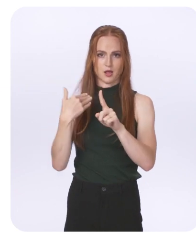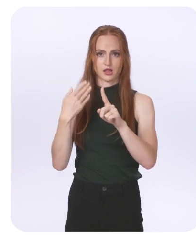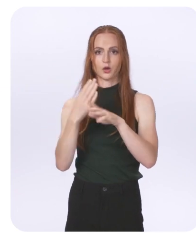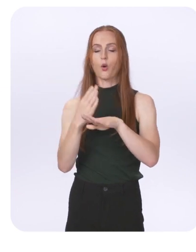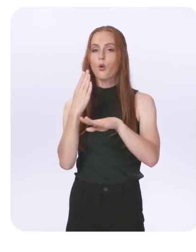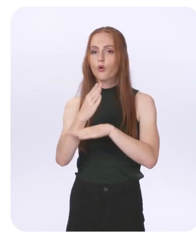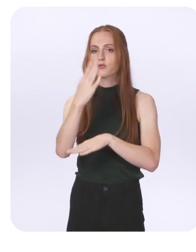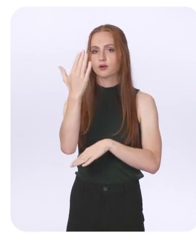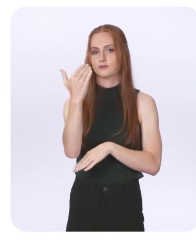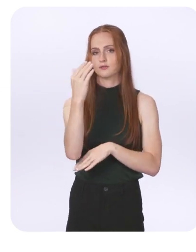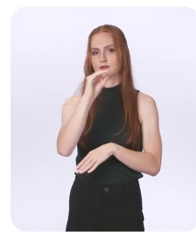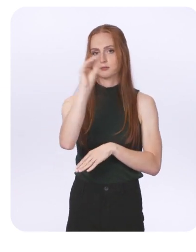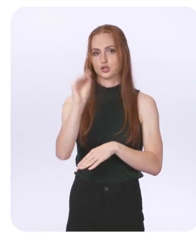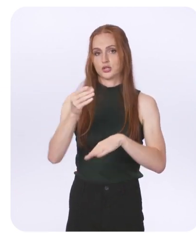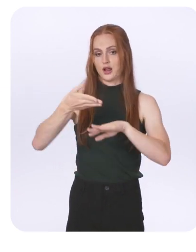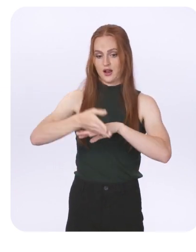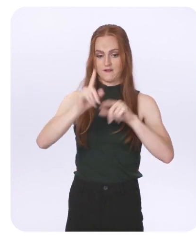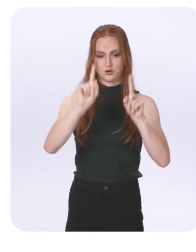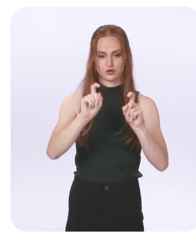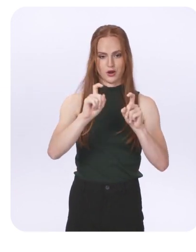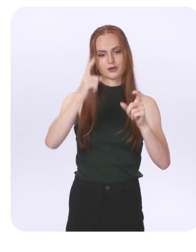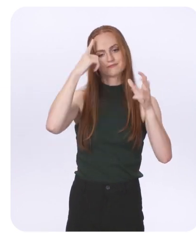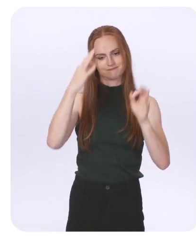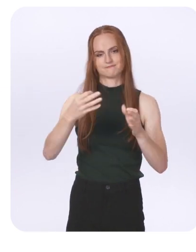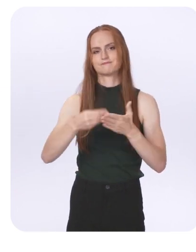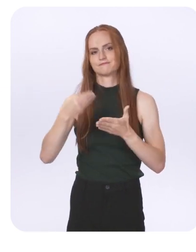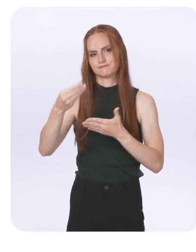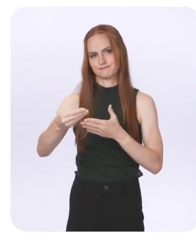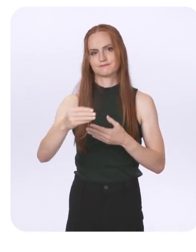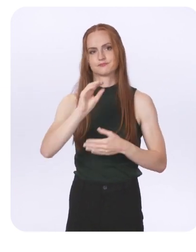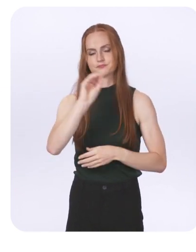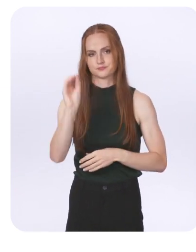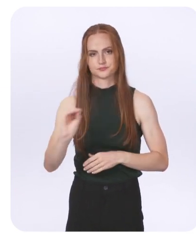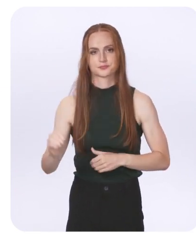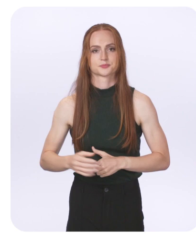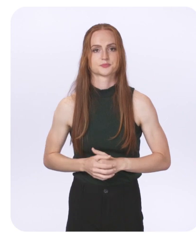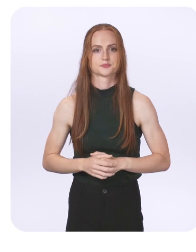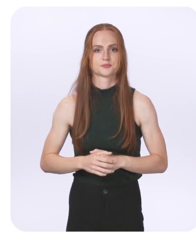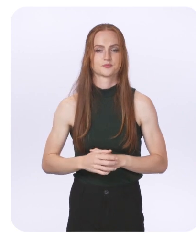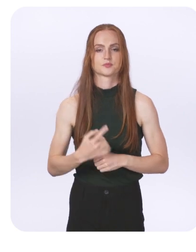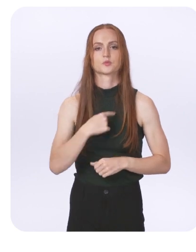Trials help increase buyer confidence and help to reduce negative reviews